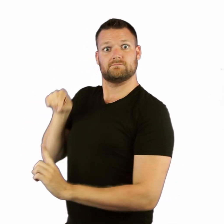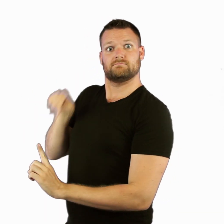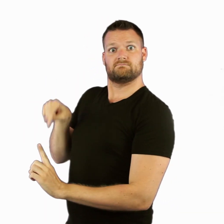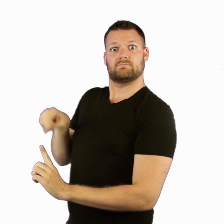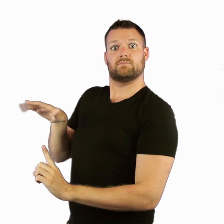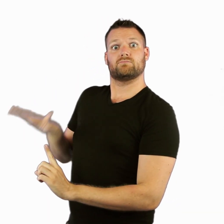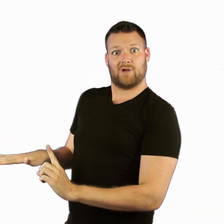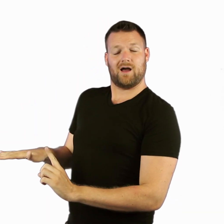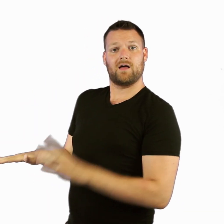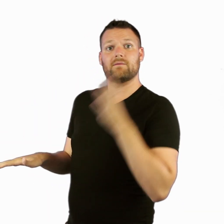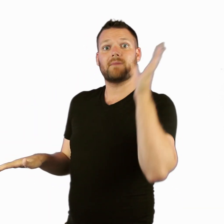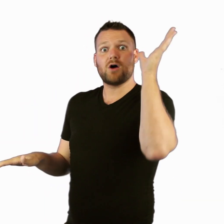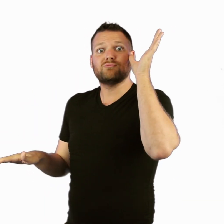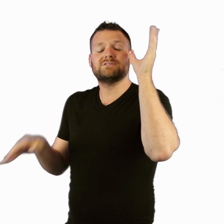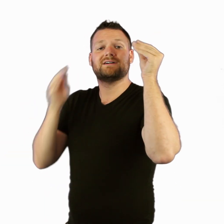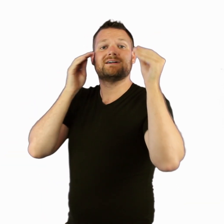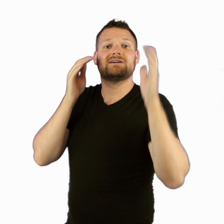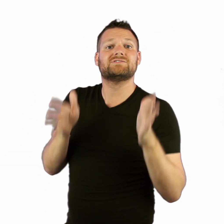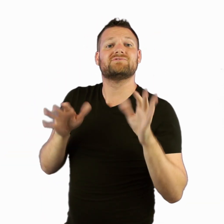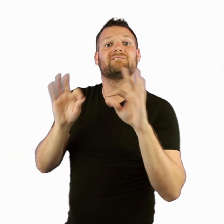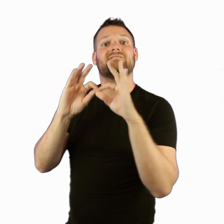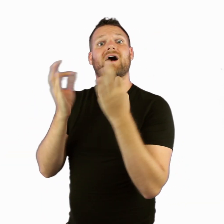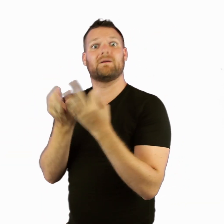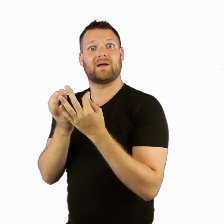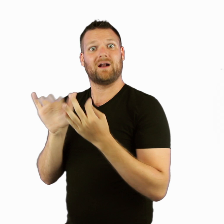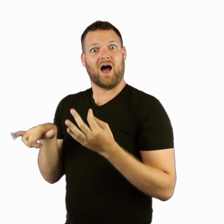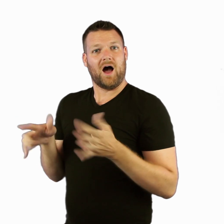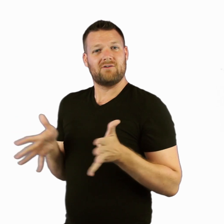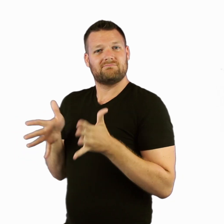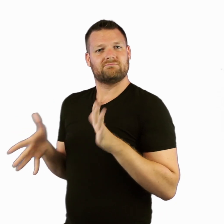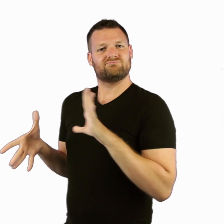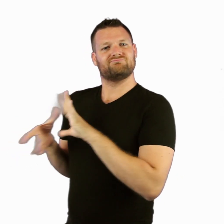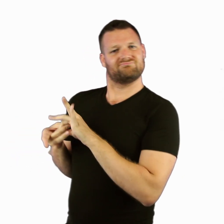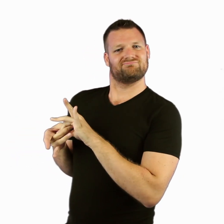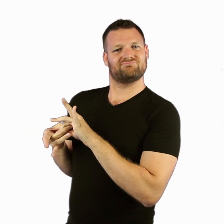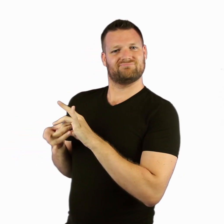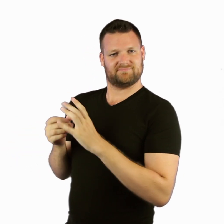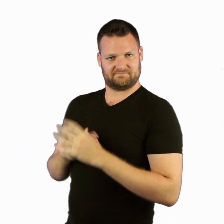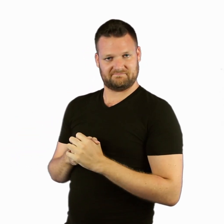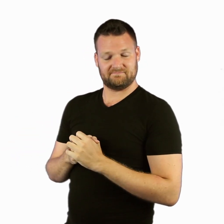This also allows space for a child-teacher or child-parent bond to prosper.